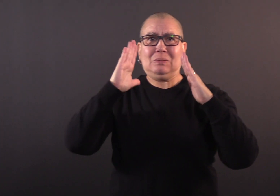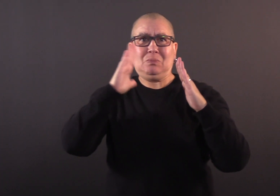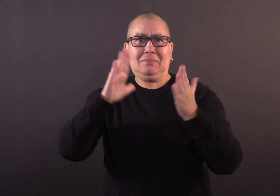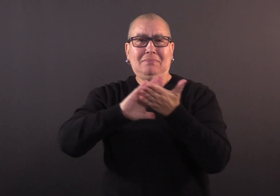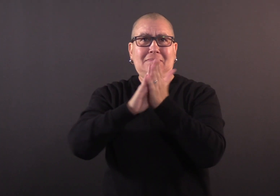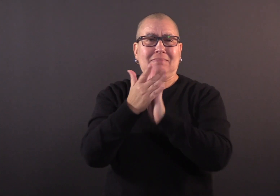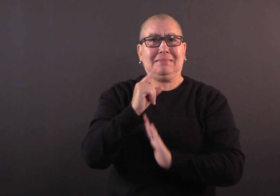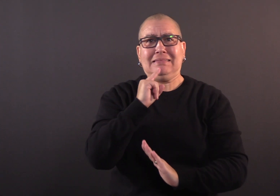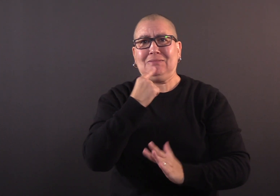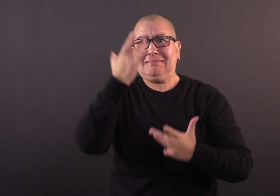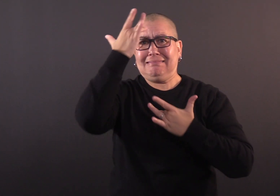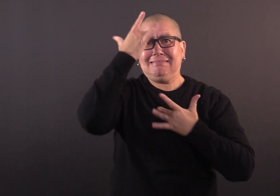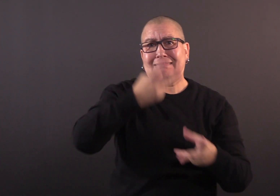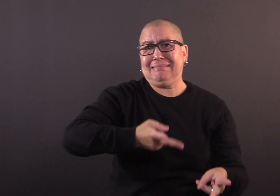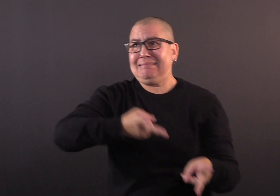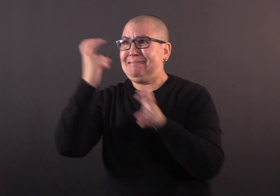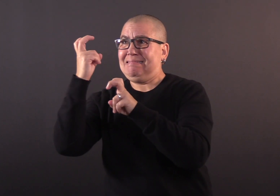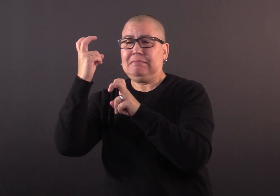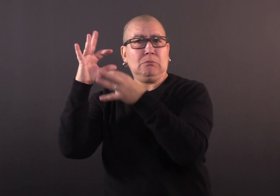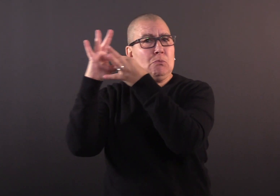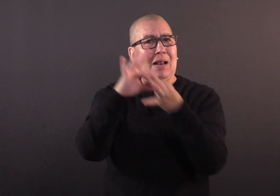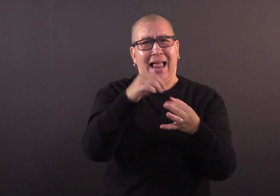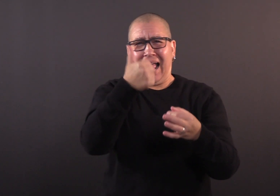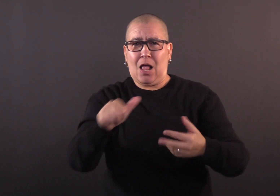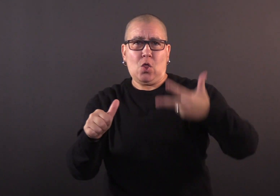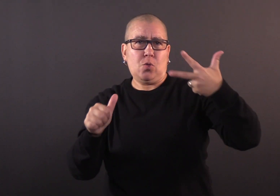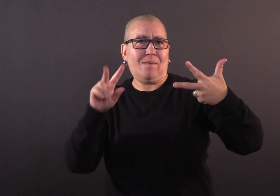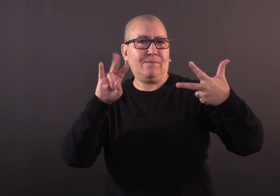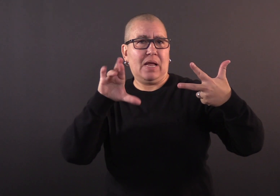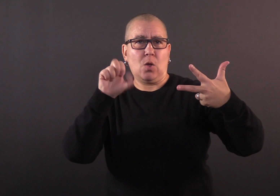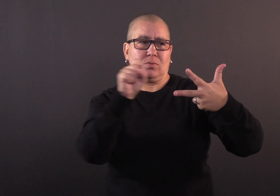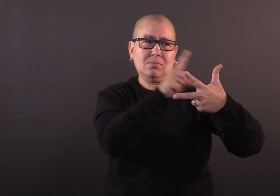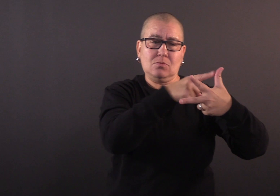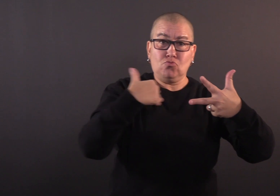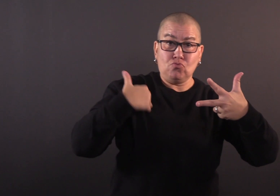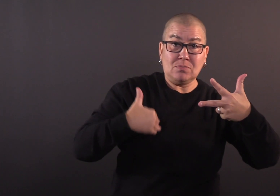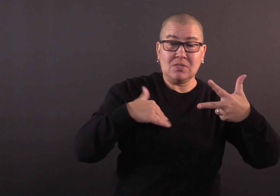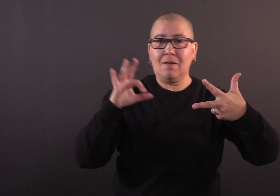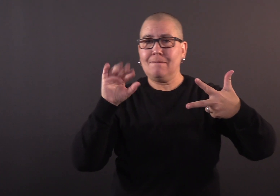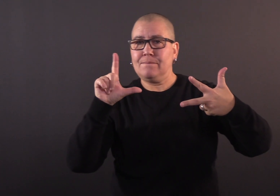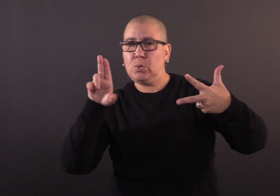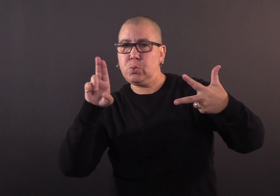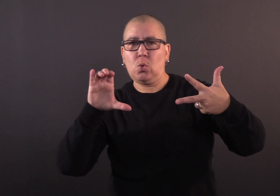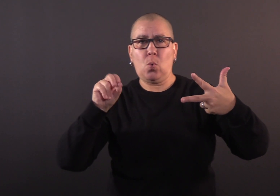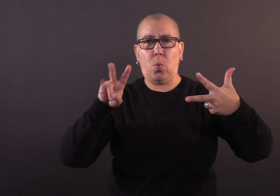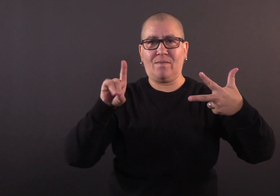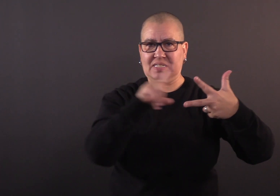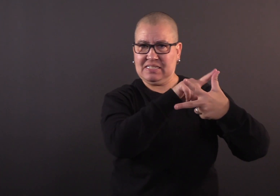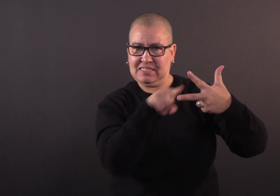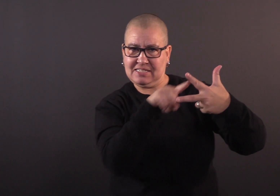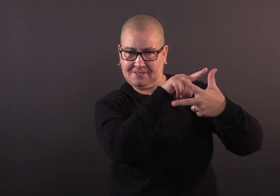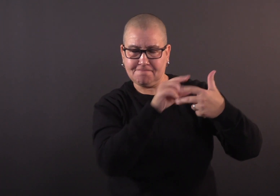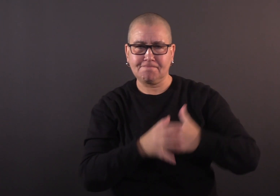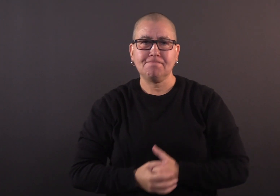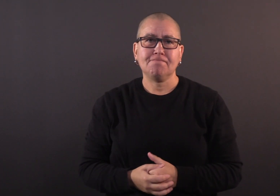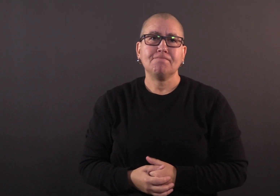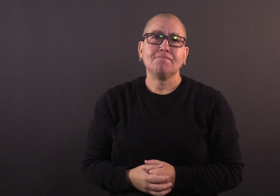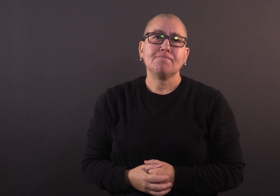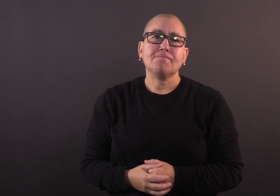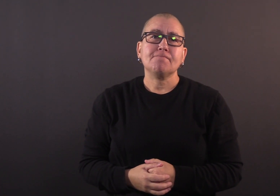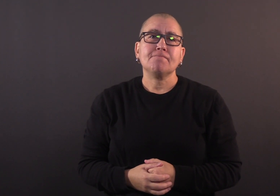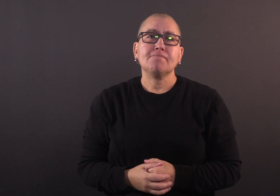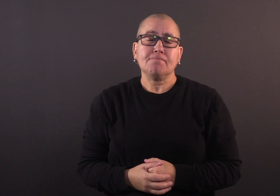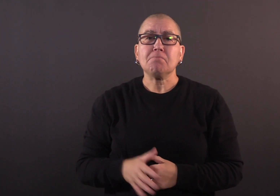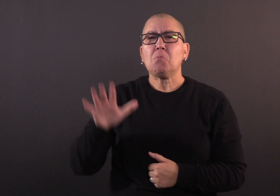Americans are worried they’ll get seriously ill with any of the three respiratory illnesses.